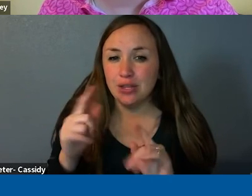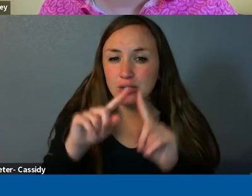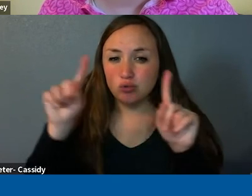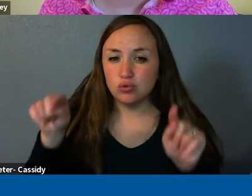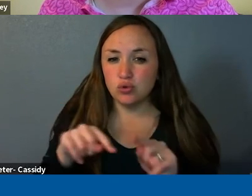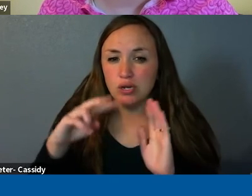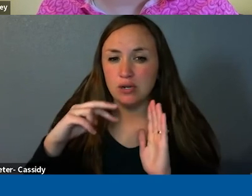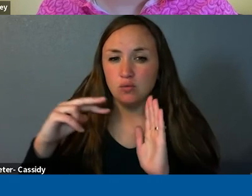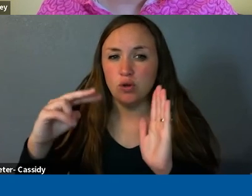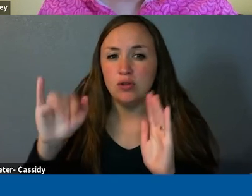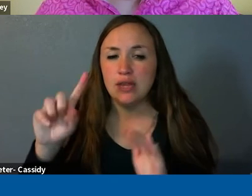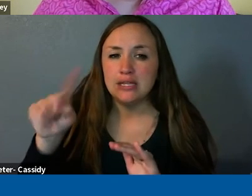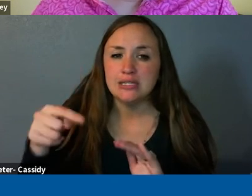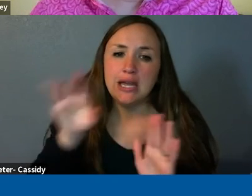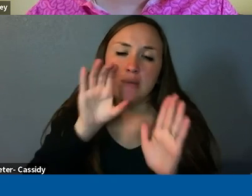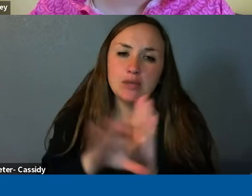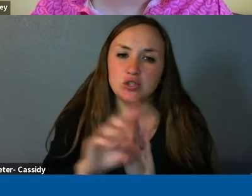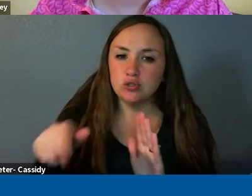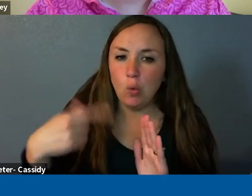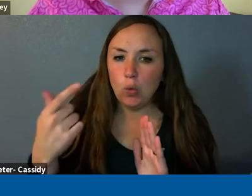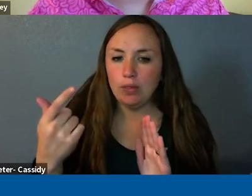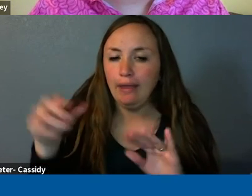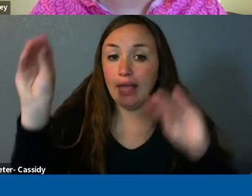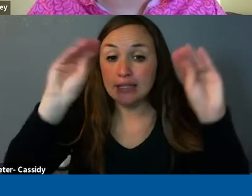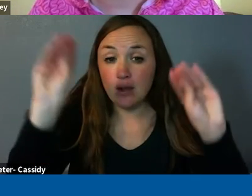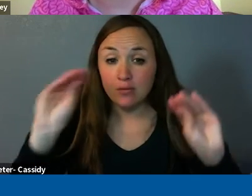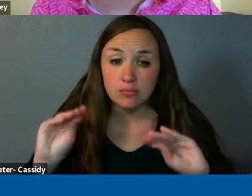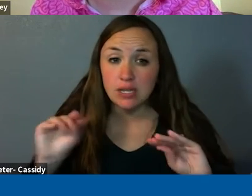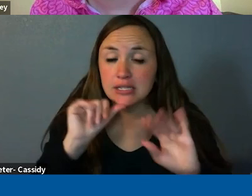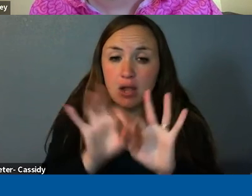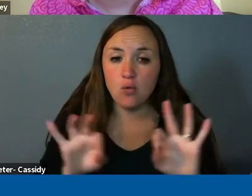this is images decorative and it's not worth announcing.